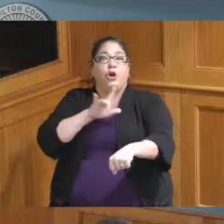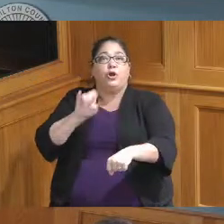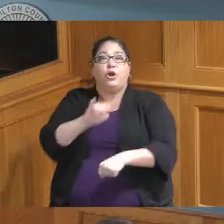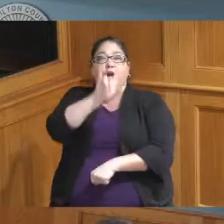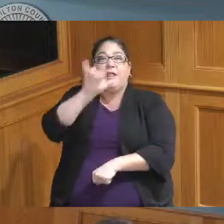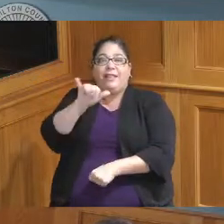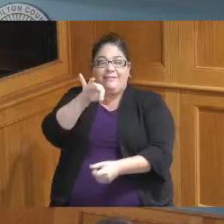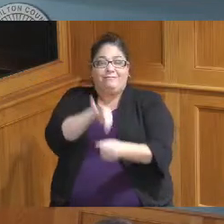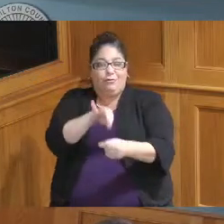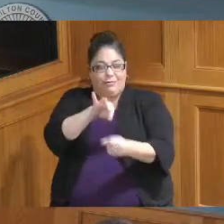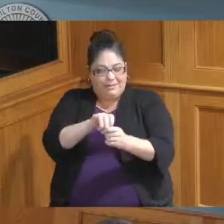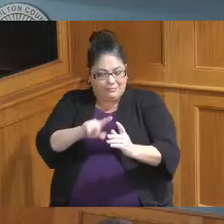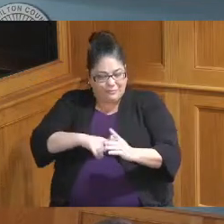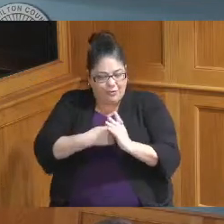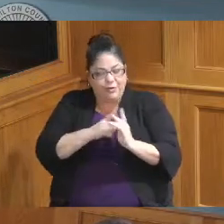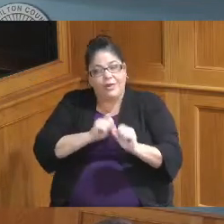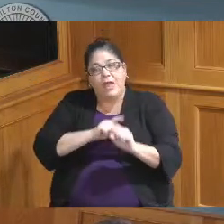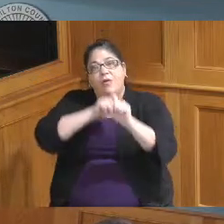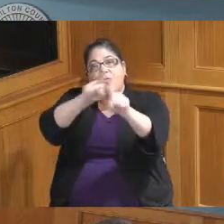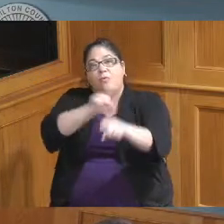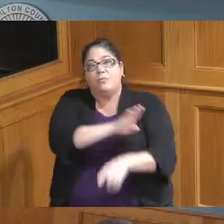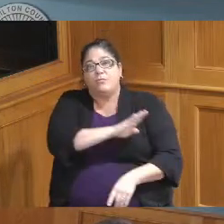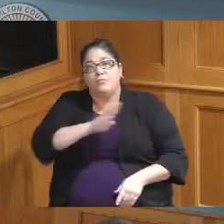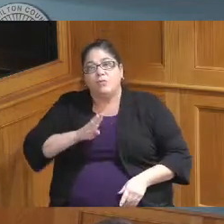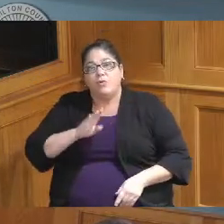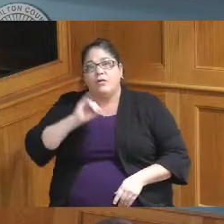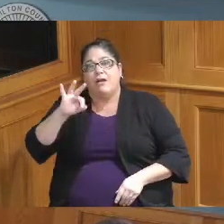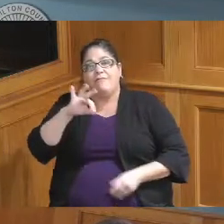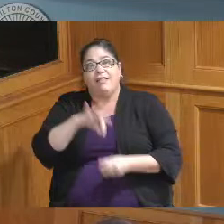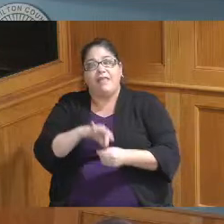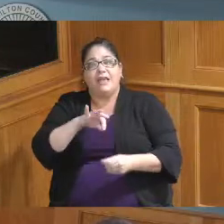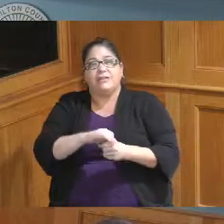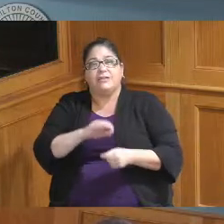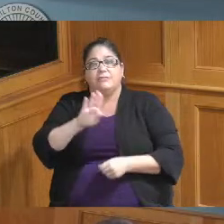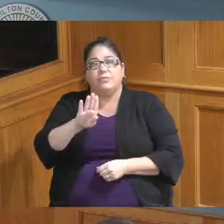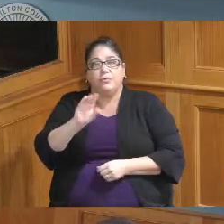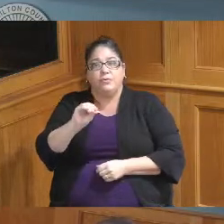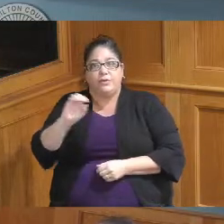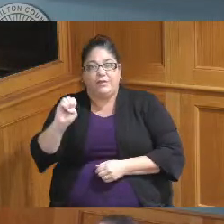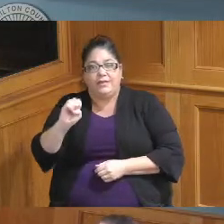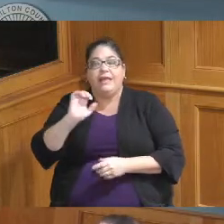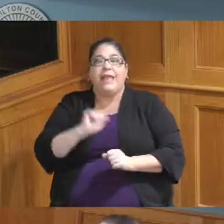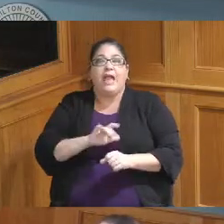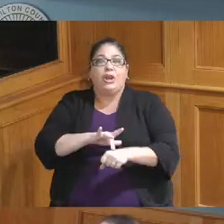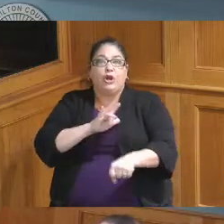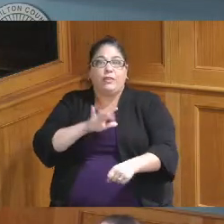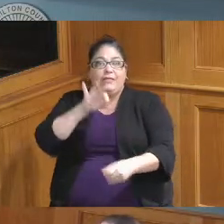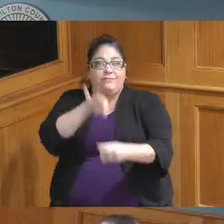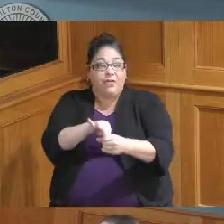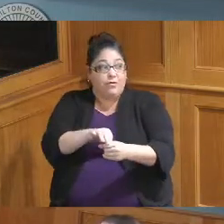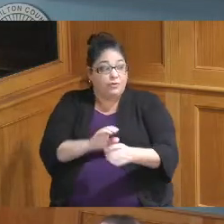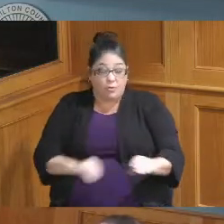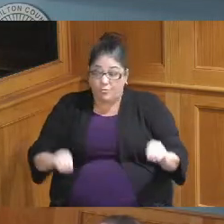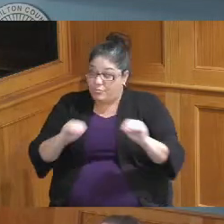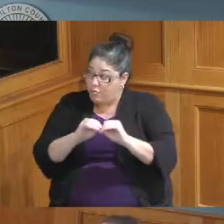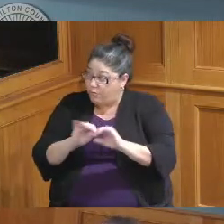can go to our Board of Elections to actually early vote if there's nothing further I make a motion to